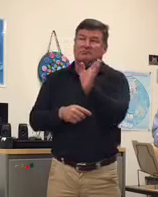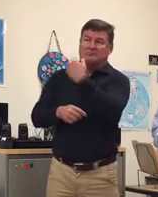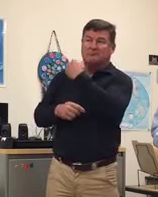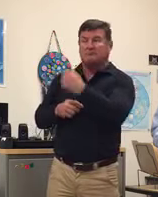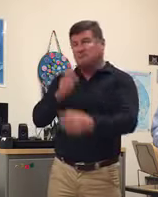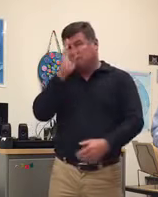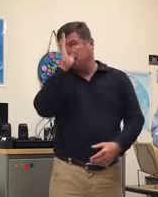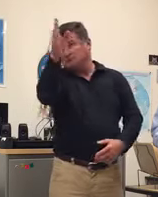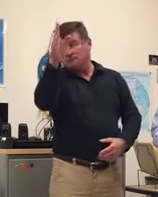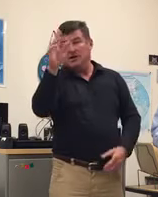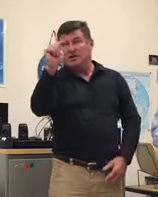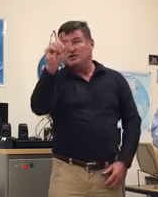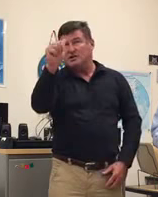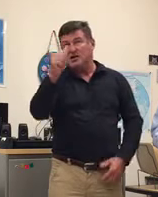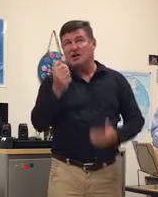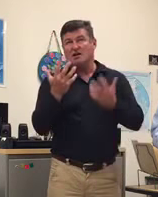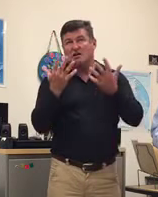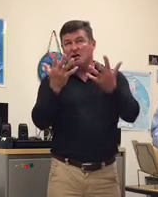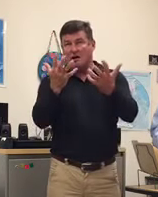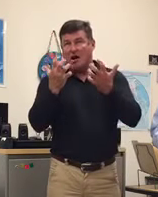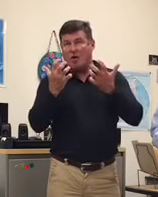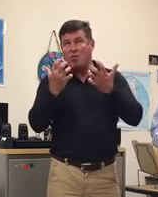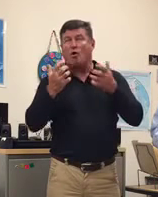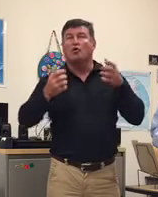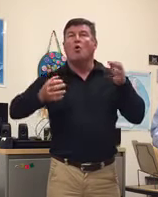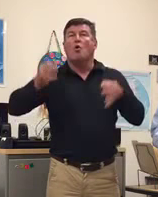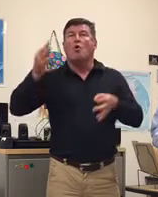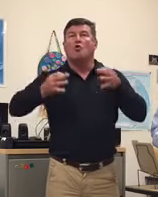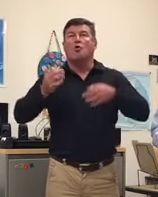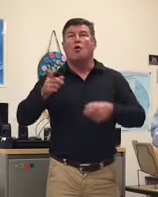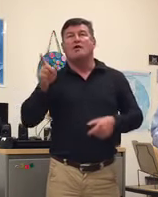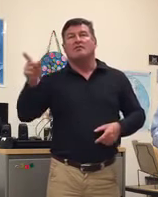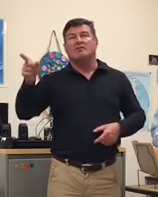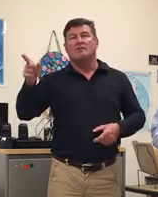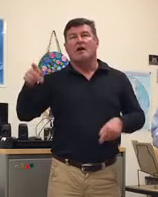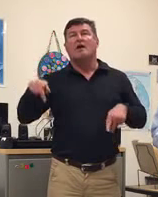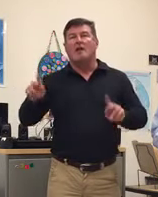an immediate request to the state department of education, the TEA, for determination about whether or not